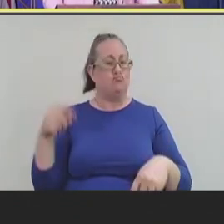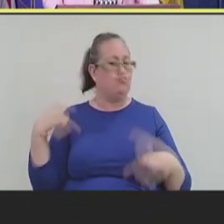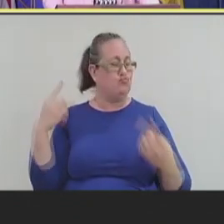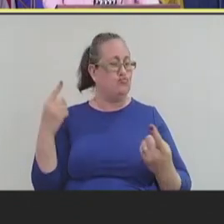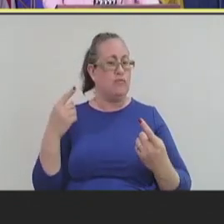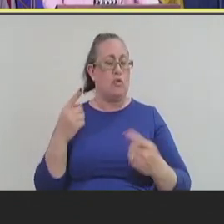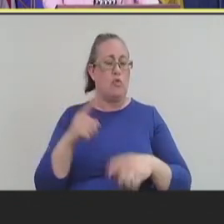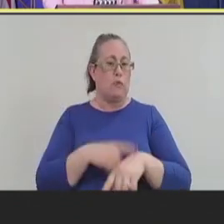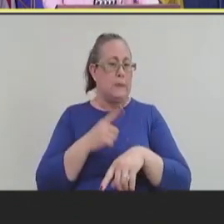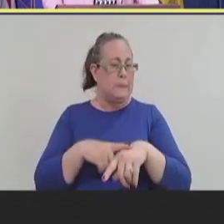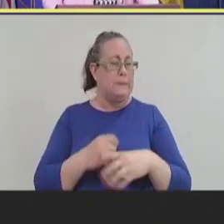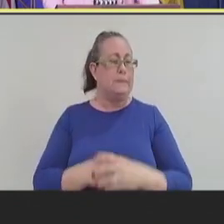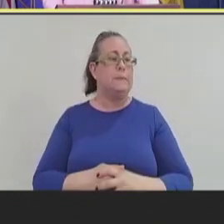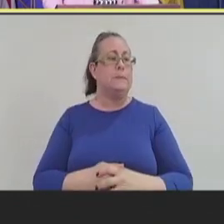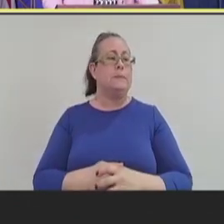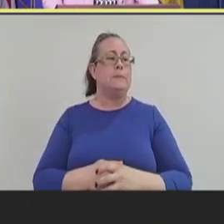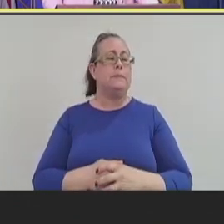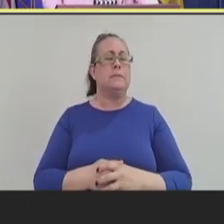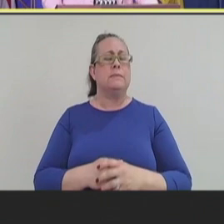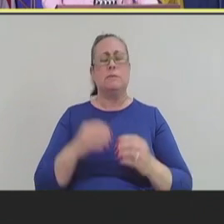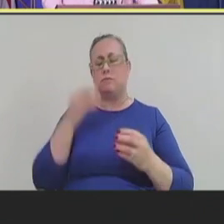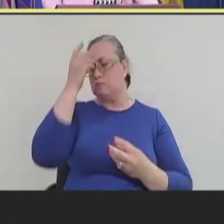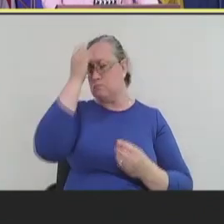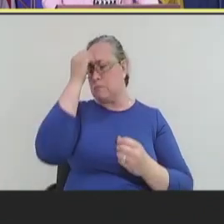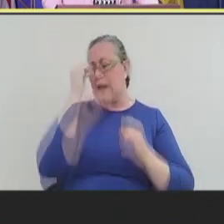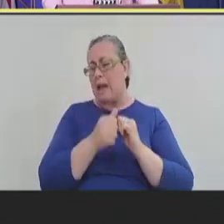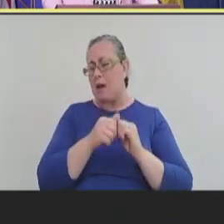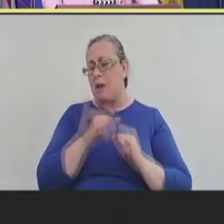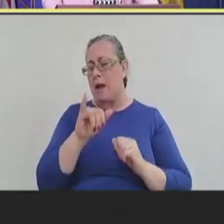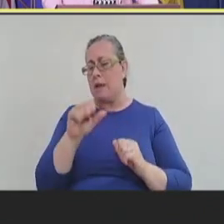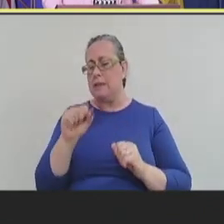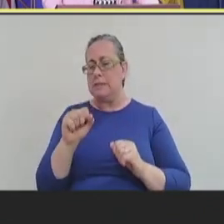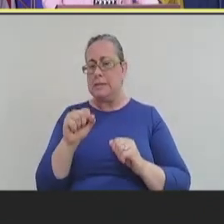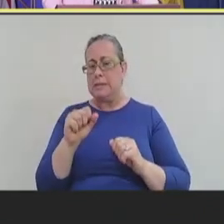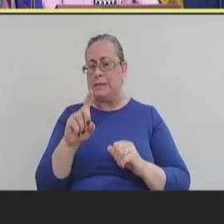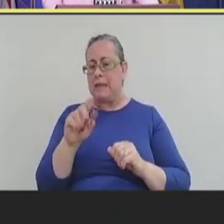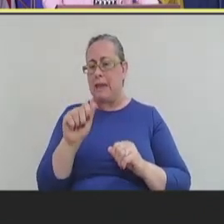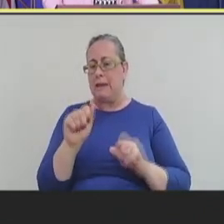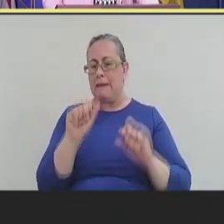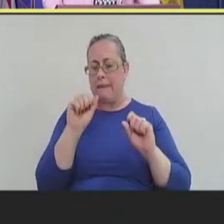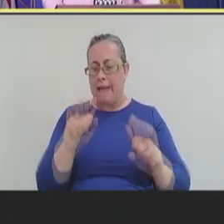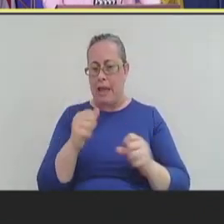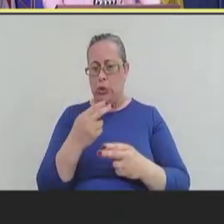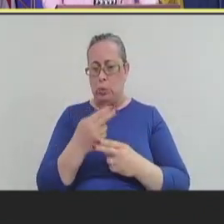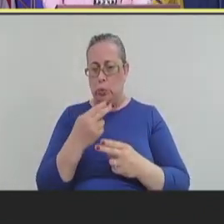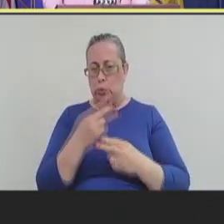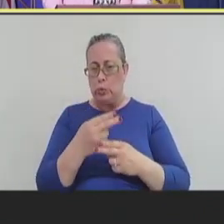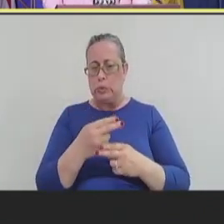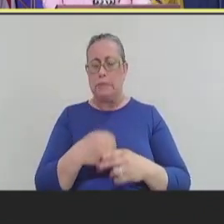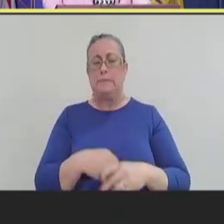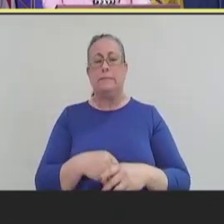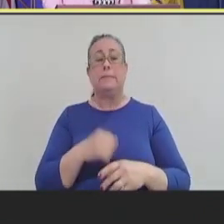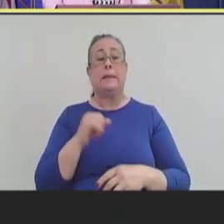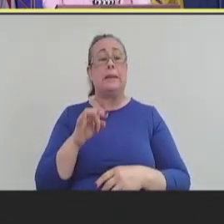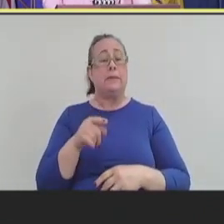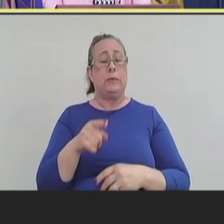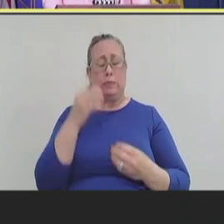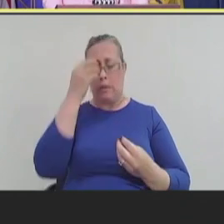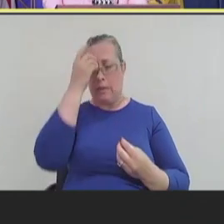So, thinking about how IIS data can be used, I think there's a need to be able to use aggregate data. If you think about the information that we have and mapping